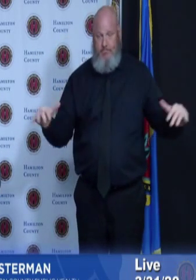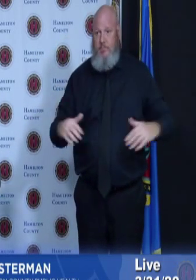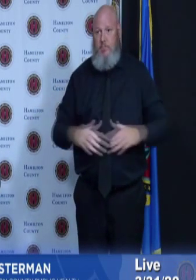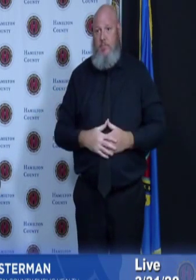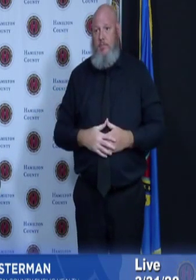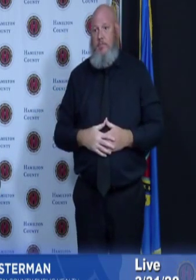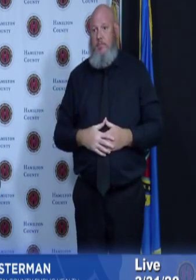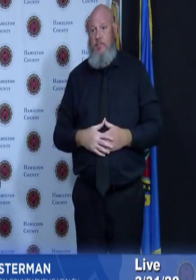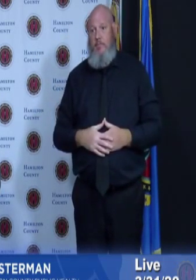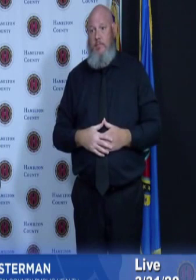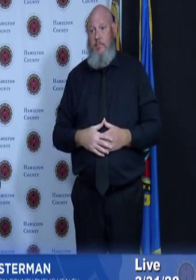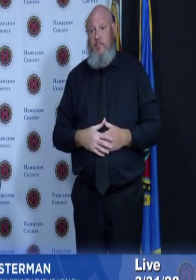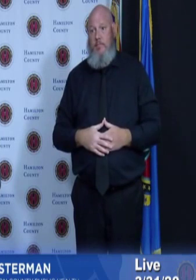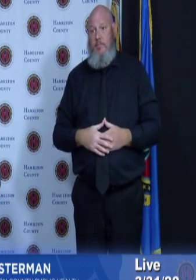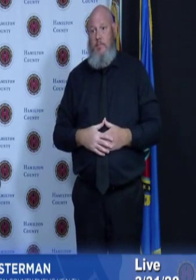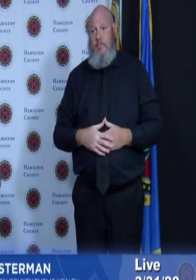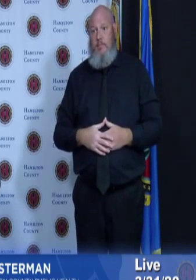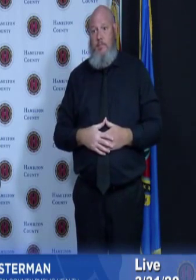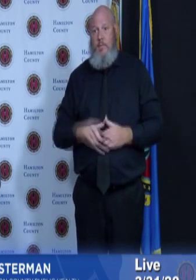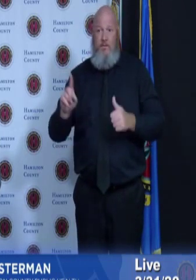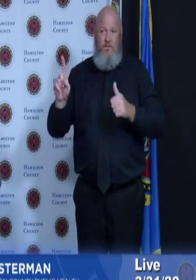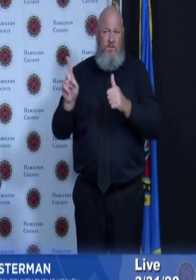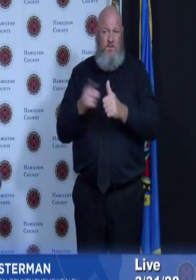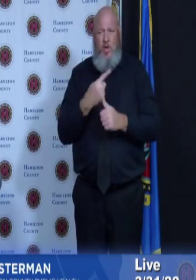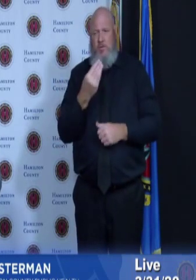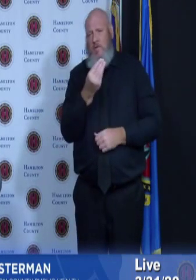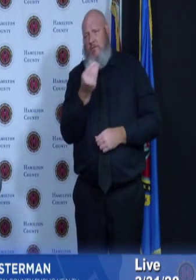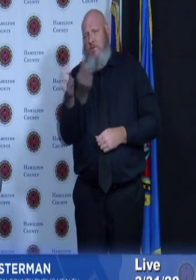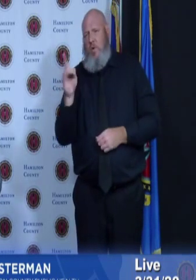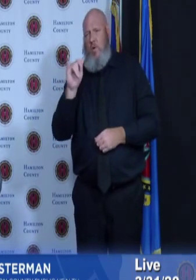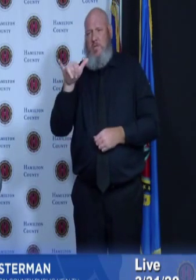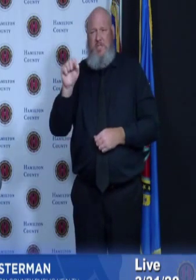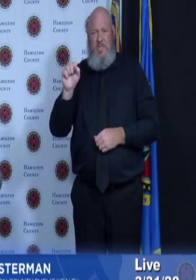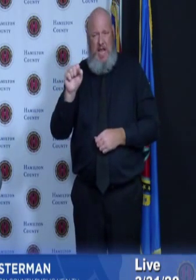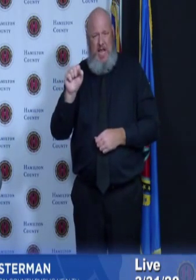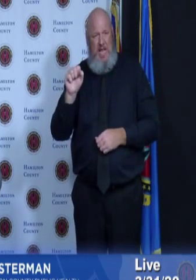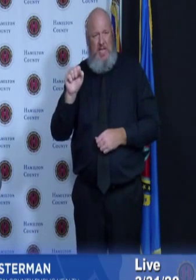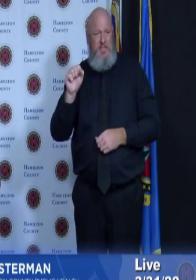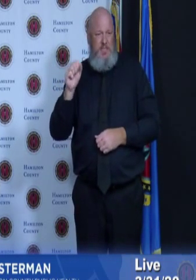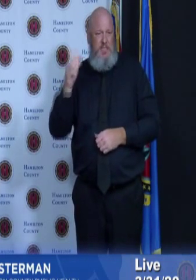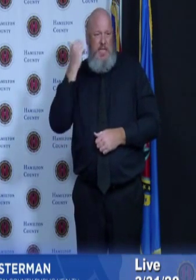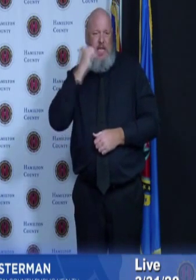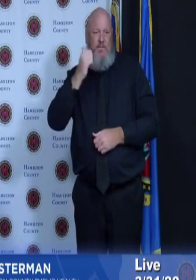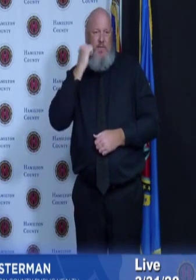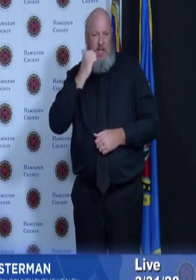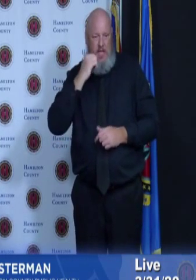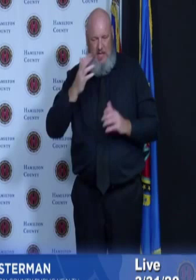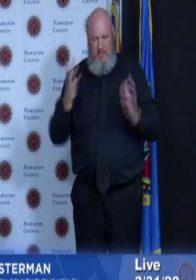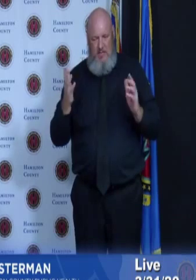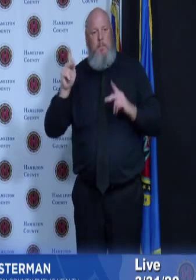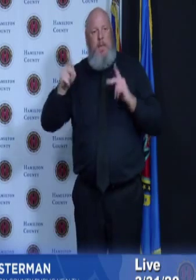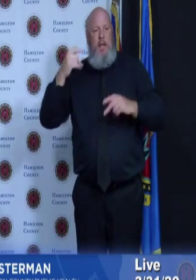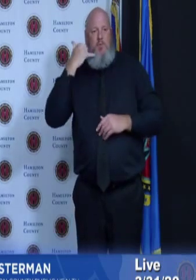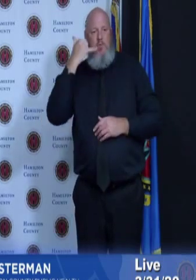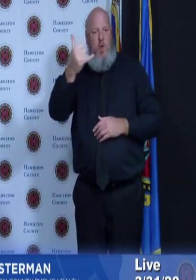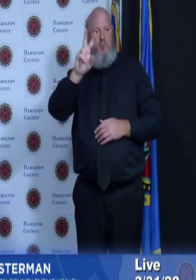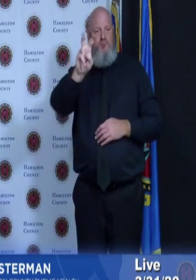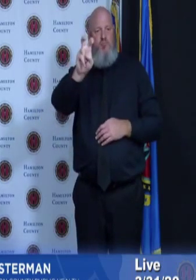would be in the neighborhood of two hundred calls and each one of those calls initiates a response and you know I'm trying to keep my team safe as well so